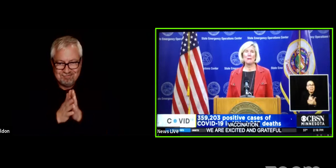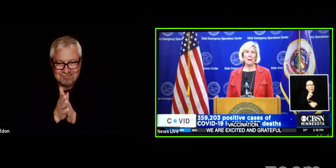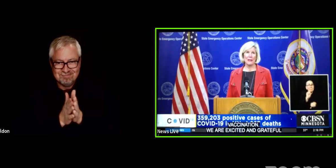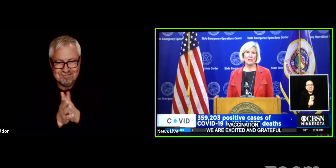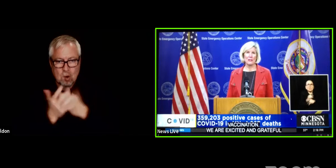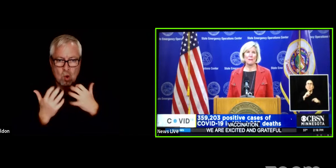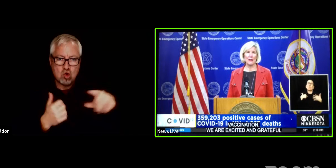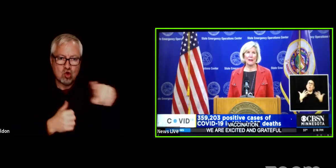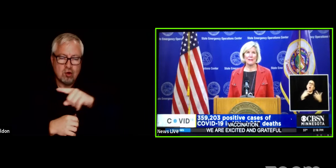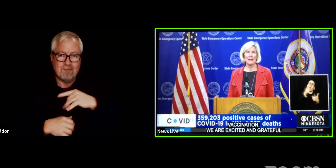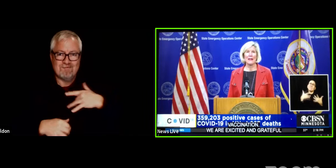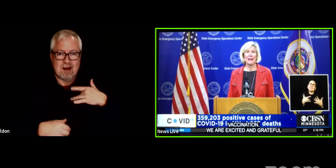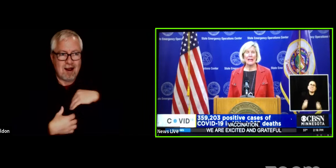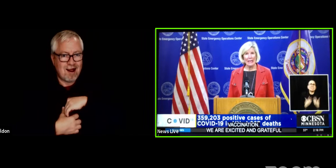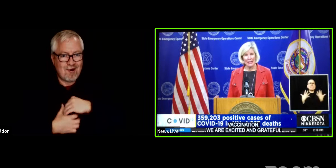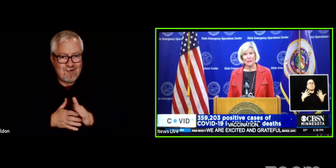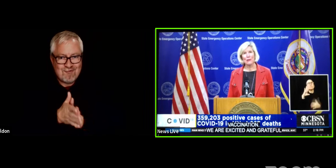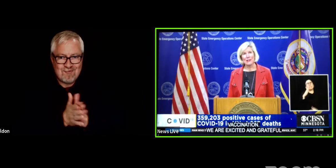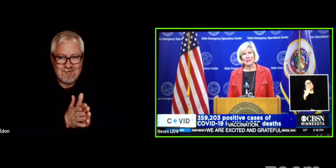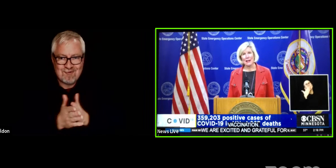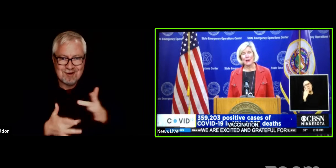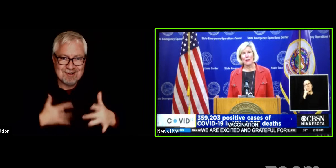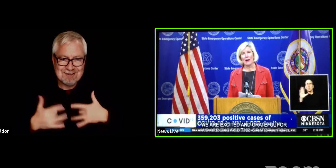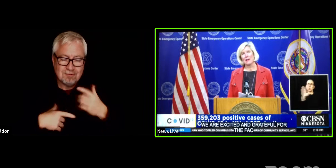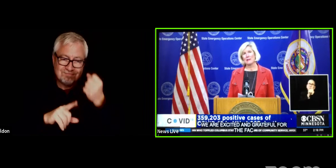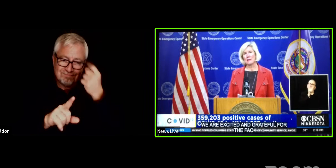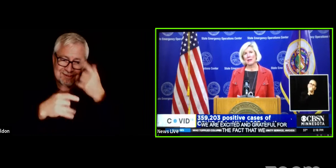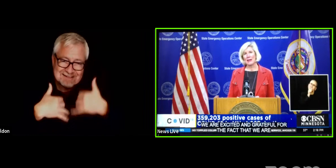BE PATIENT BECAUSE IT IS GOING TO TAKE A WHILE UNTIL WE CAN GET